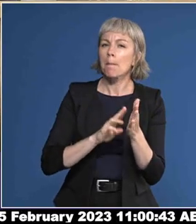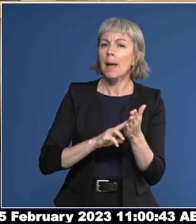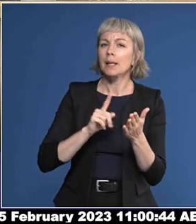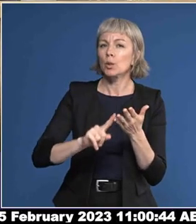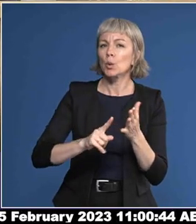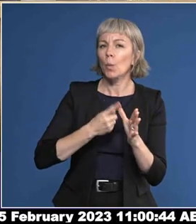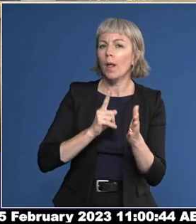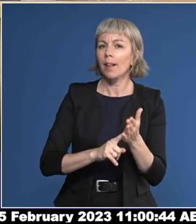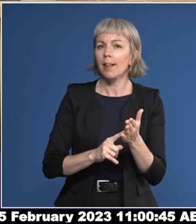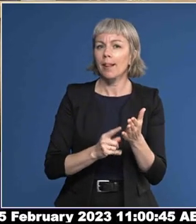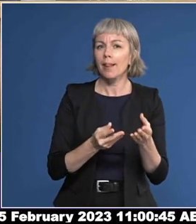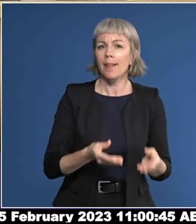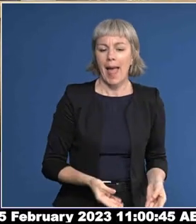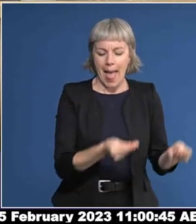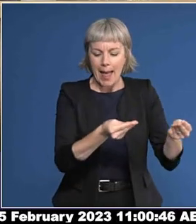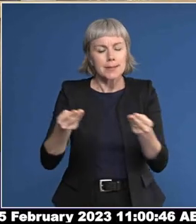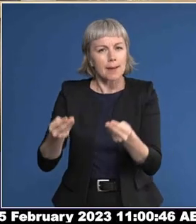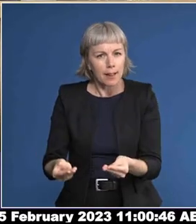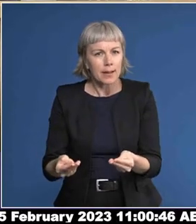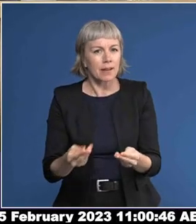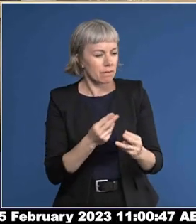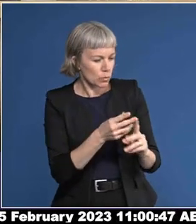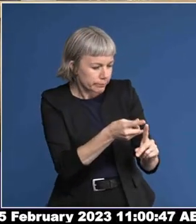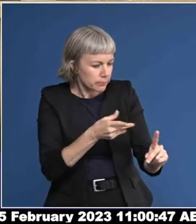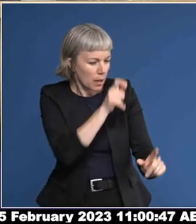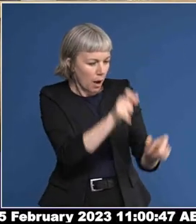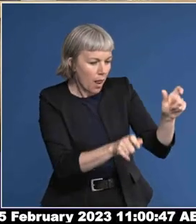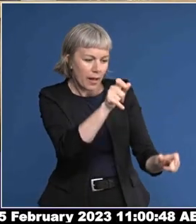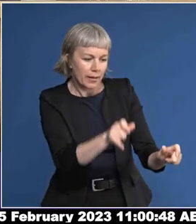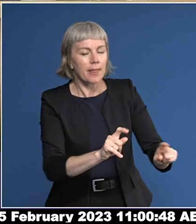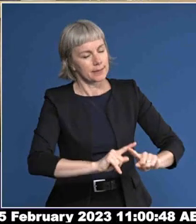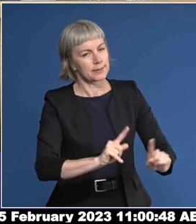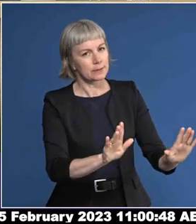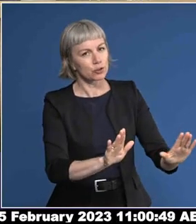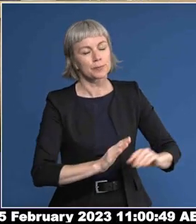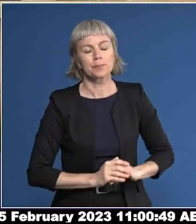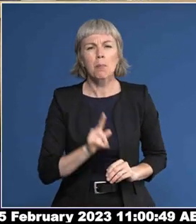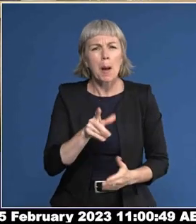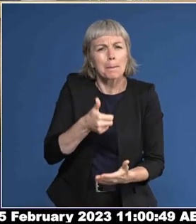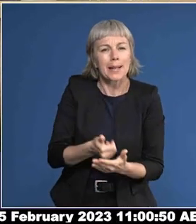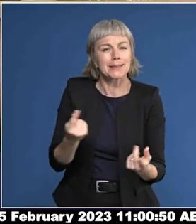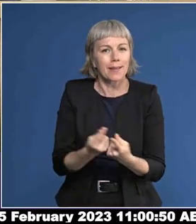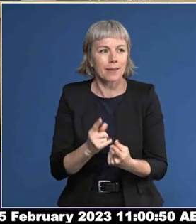So for me, you know, if you talk basic core sort of elements like first aid or, you know,